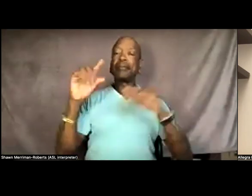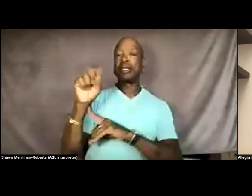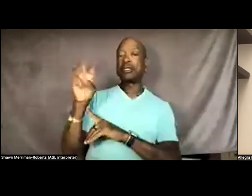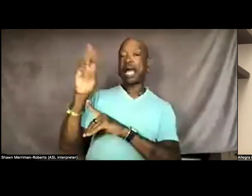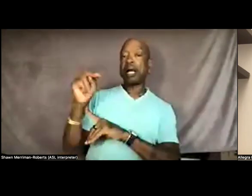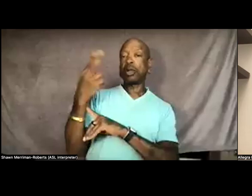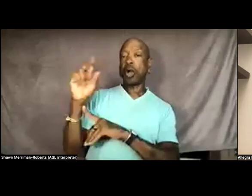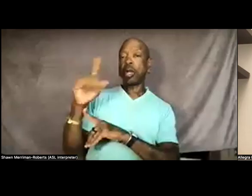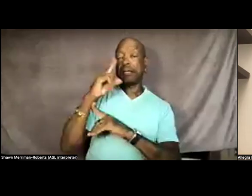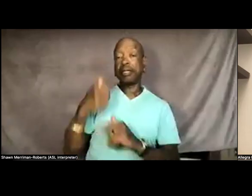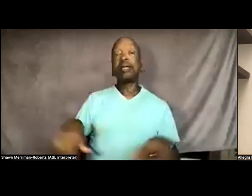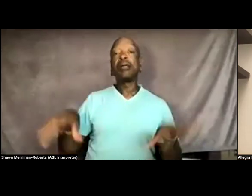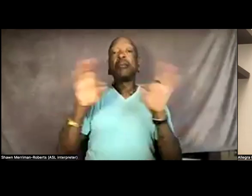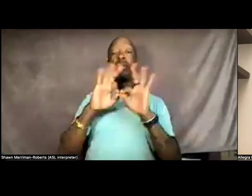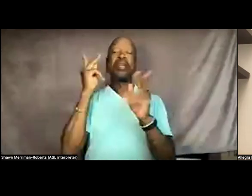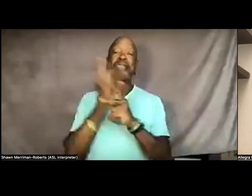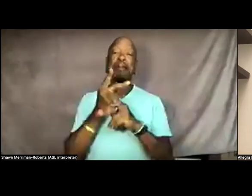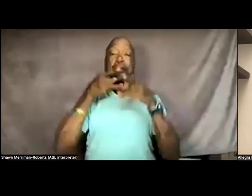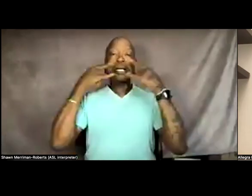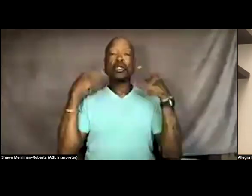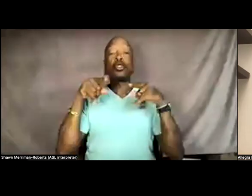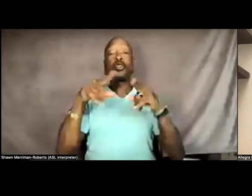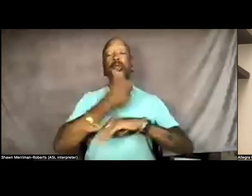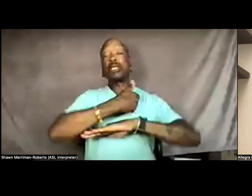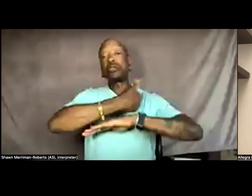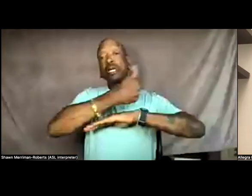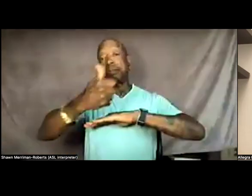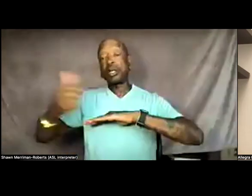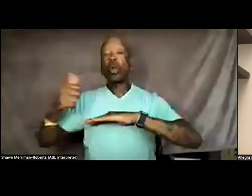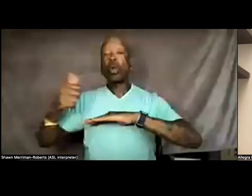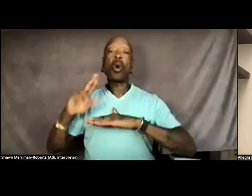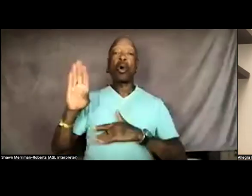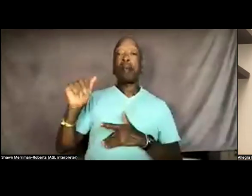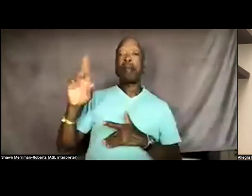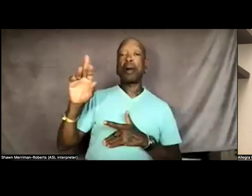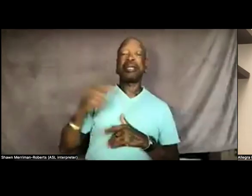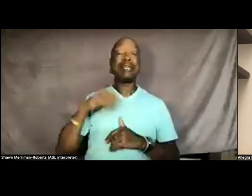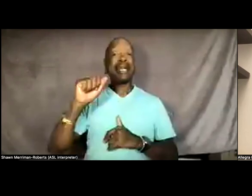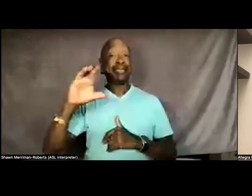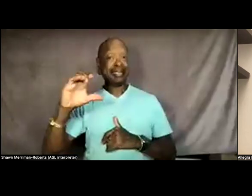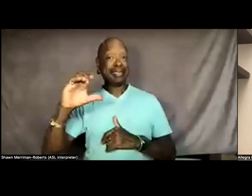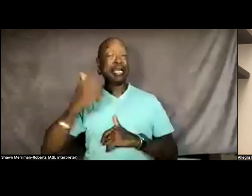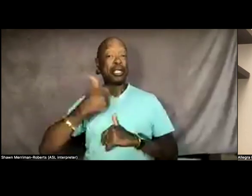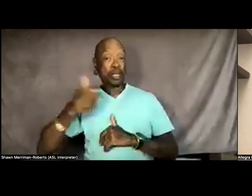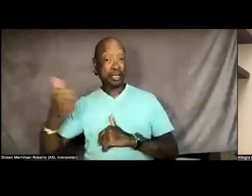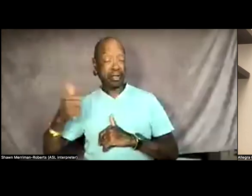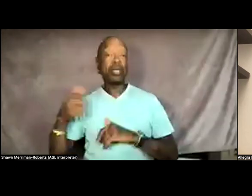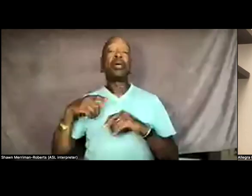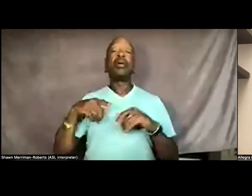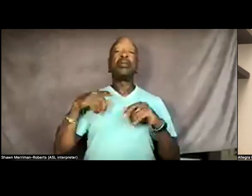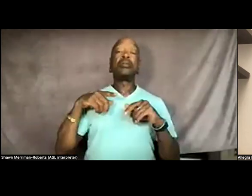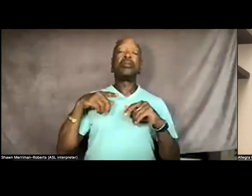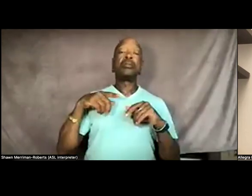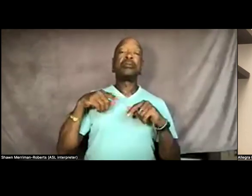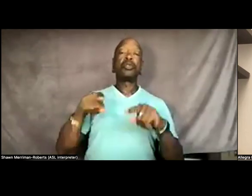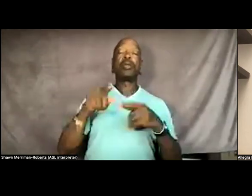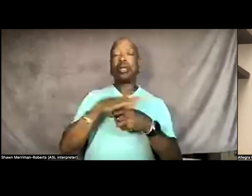Bay Area Rapid Transit or Bart and AC Transit during covid-19 surges in uh 2022 and SDA has